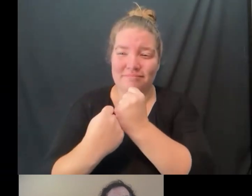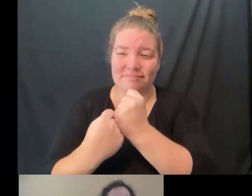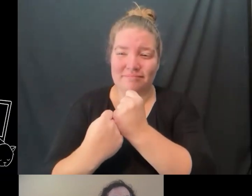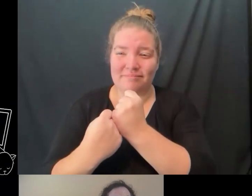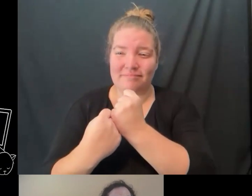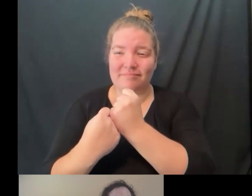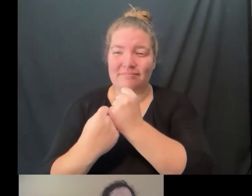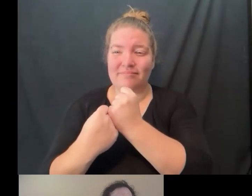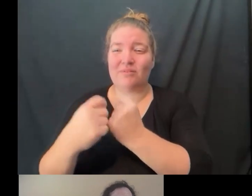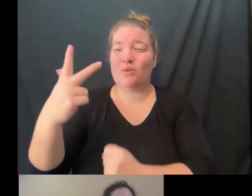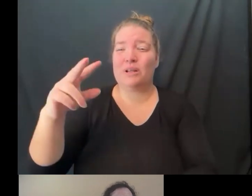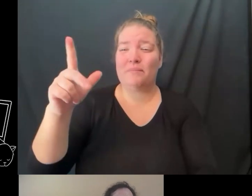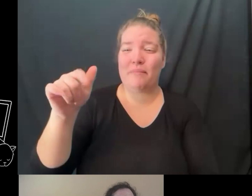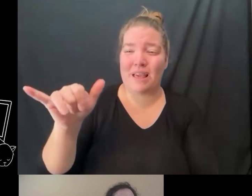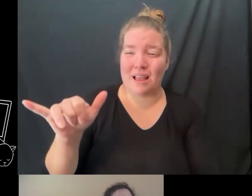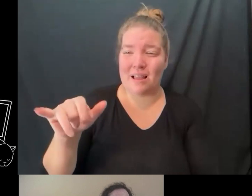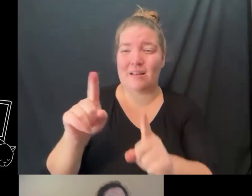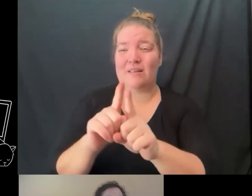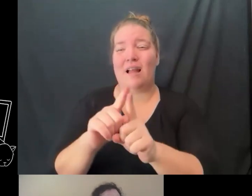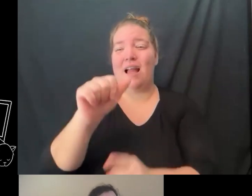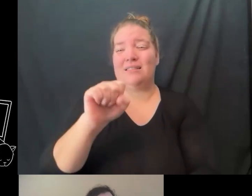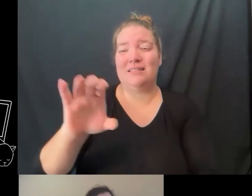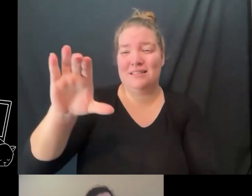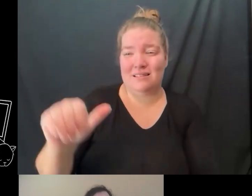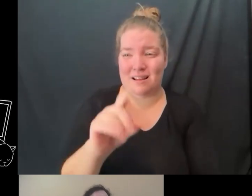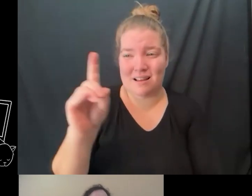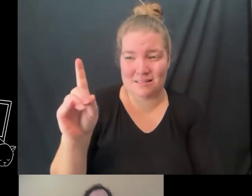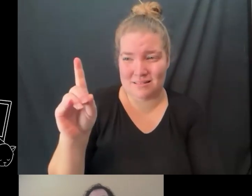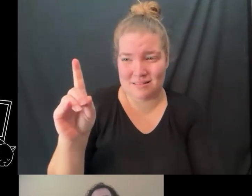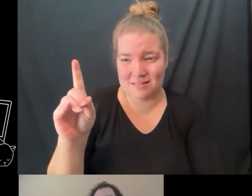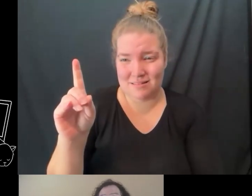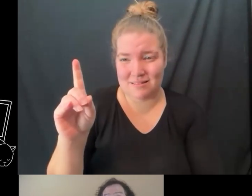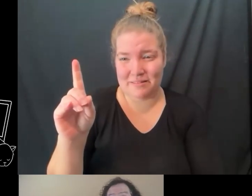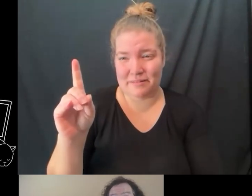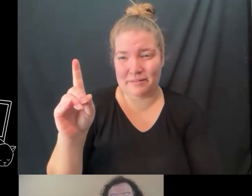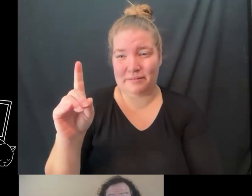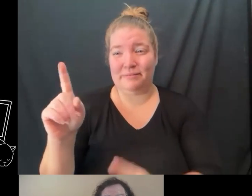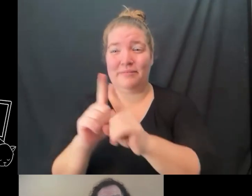I want to thank our sponsors, 3Play Media and the Canadian Association of the Deaf.